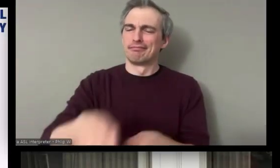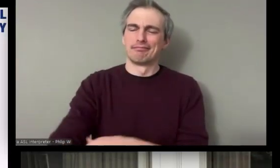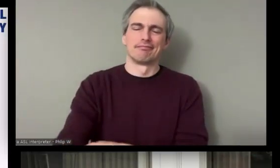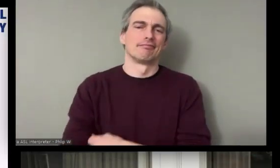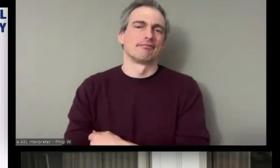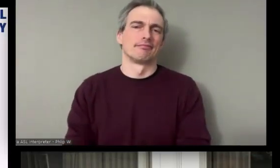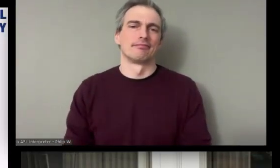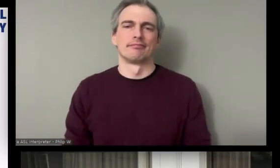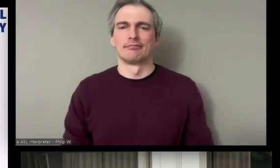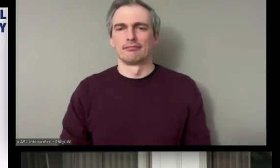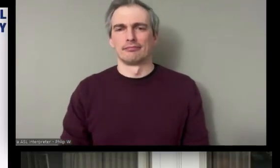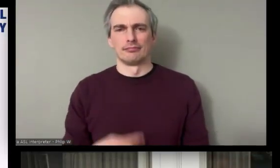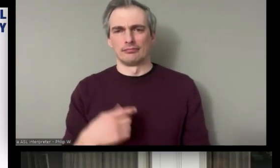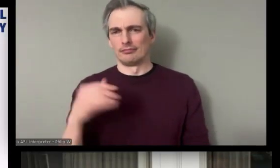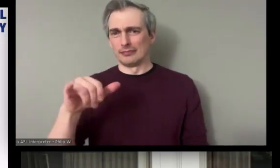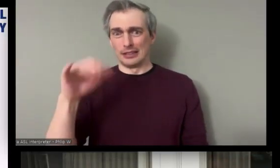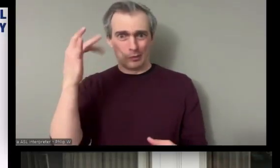Yeah. This research will help them keep it going.